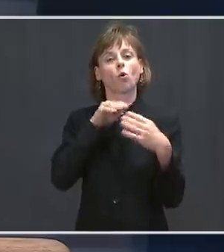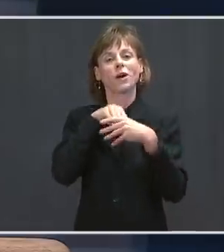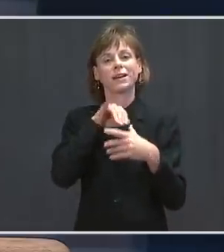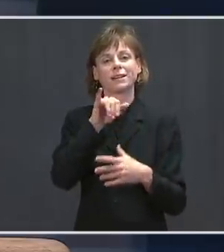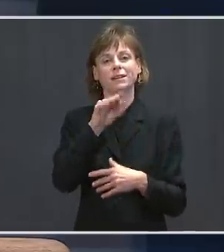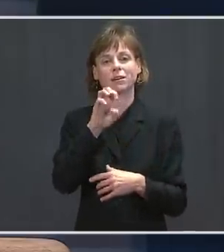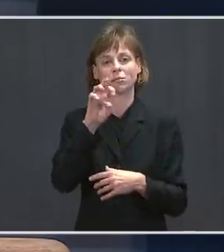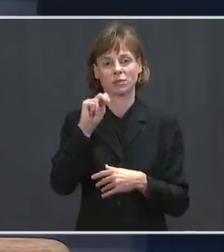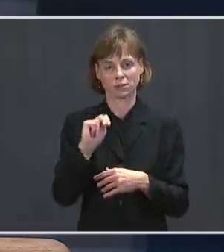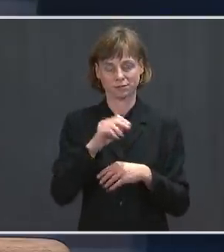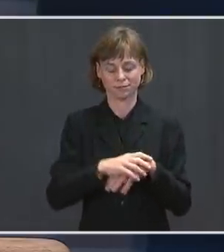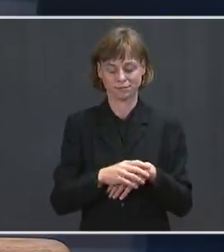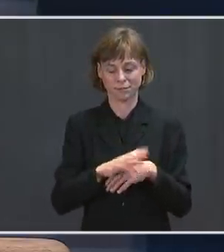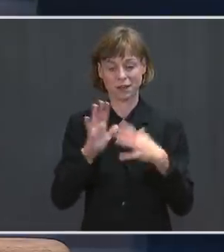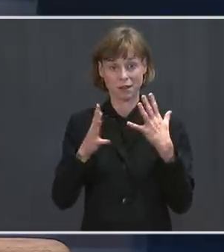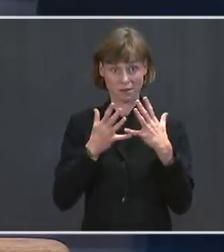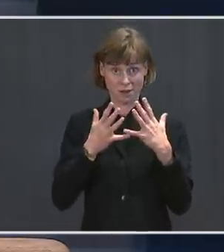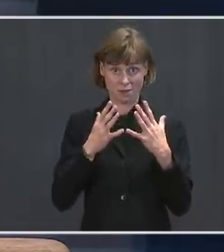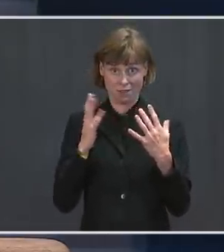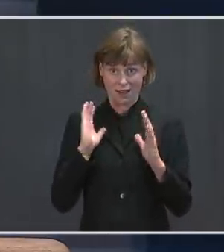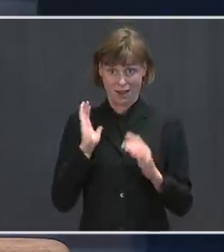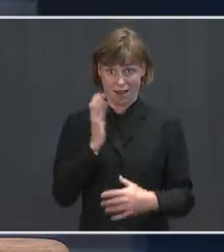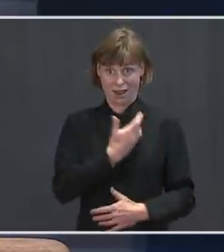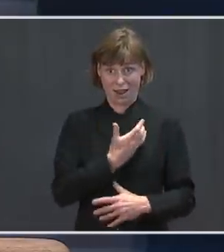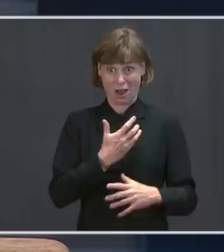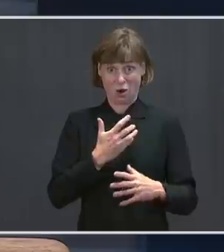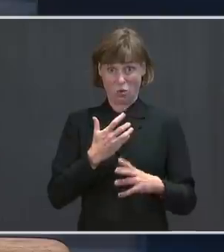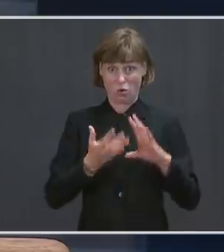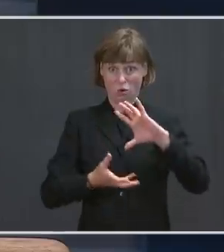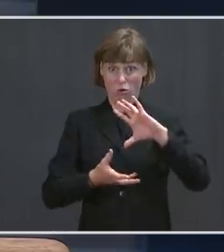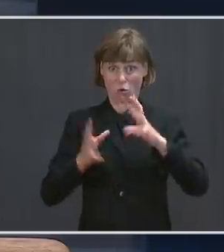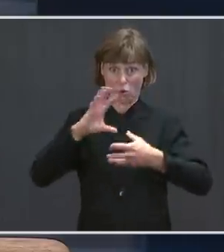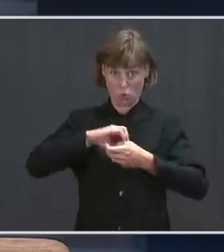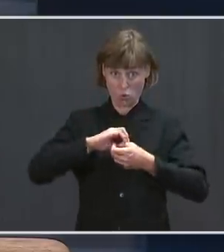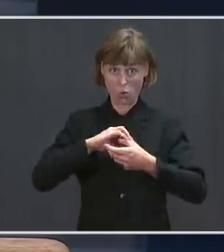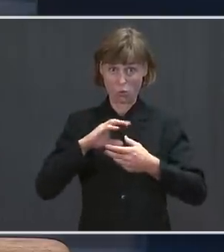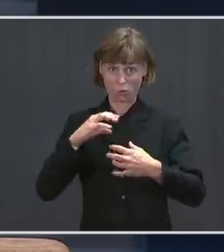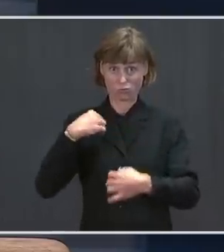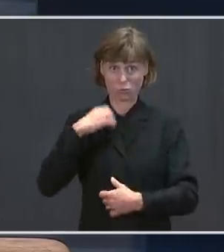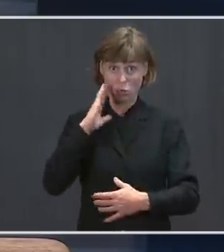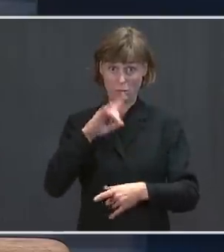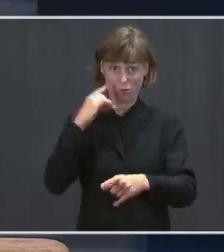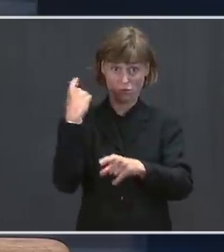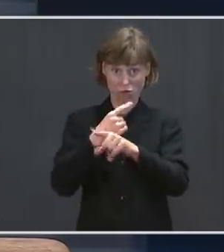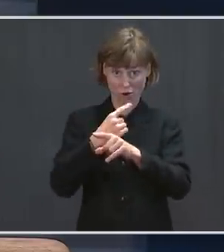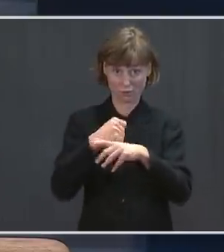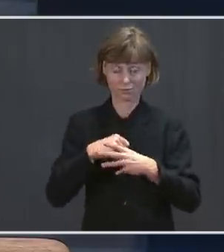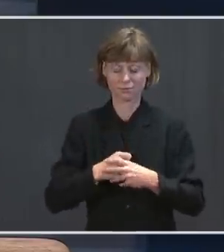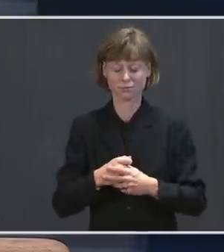And five, getting our global force posture right, making sure that our global force posture is consistent